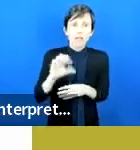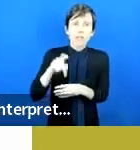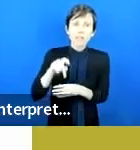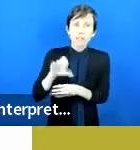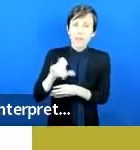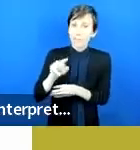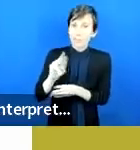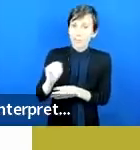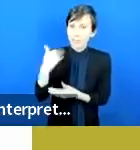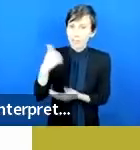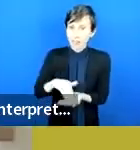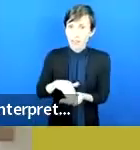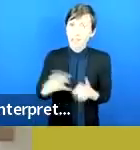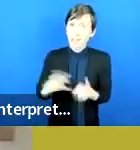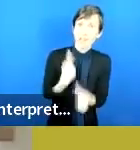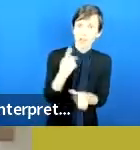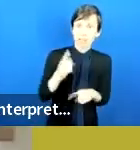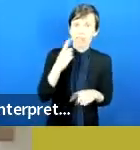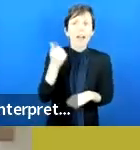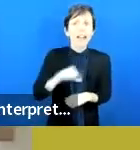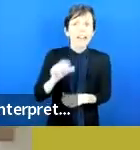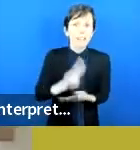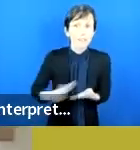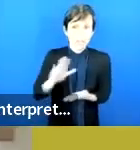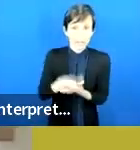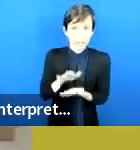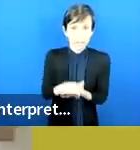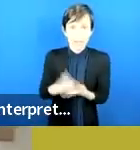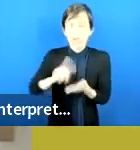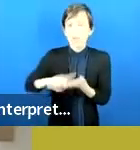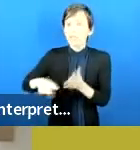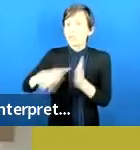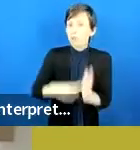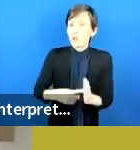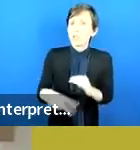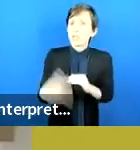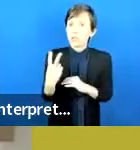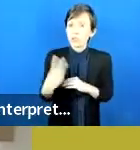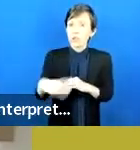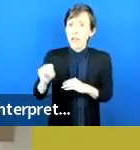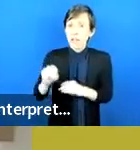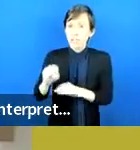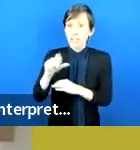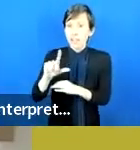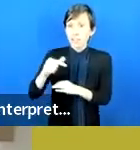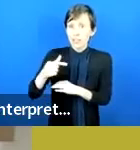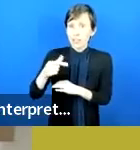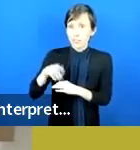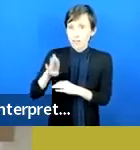or university campus. Research shows nationwide that two s LGBTQIA a plus communities face, Chile